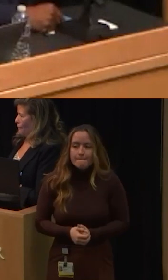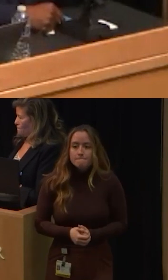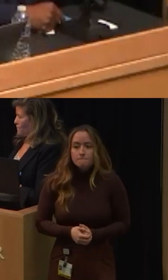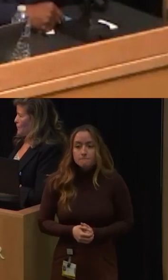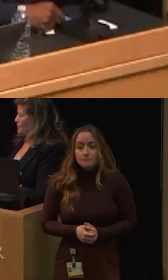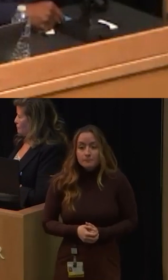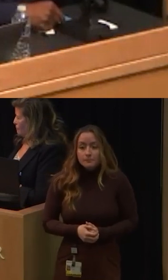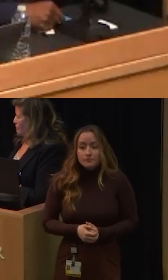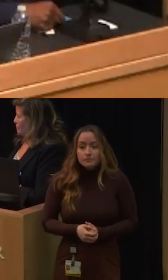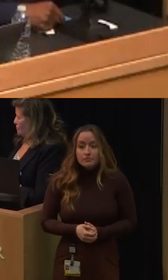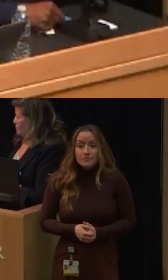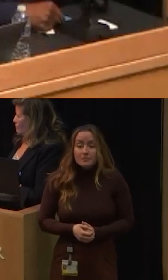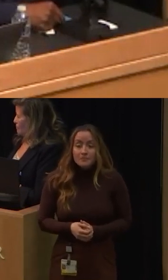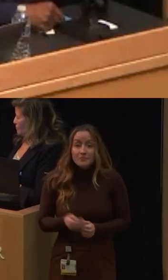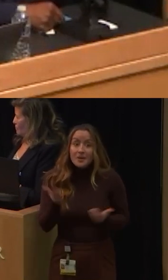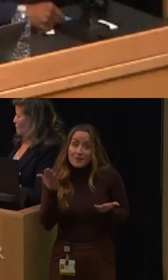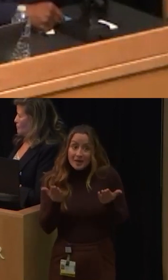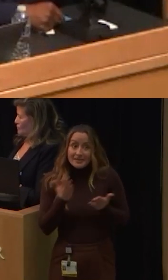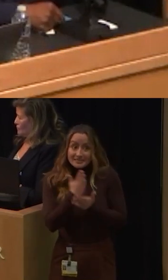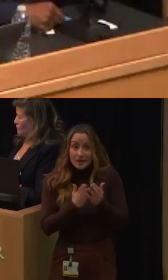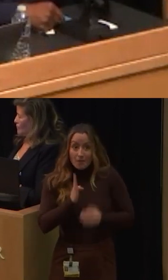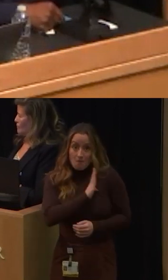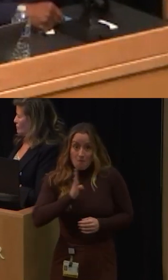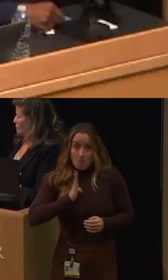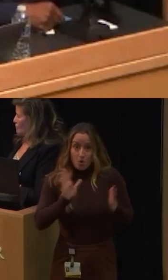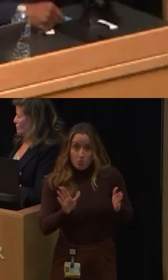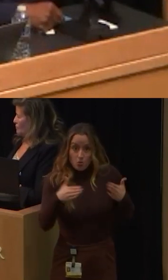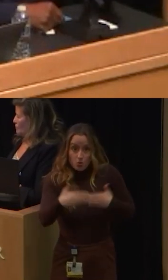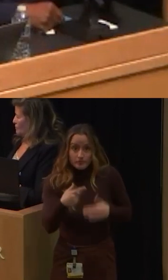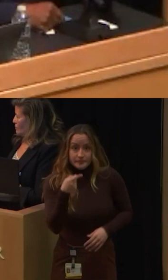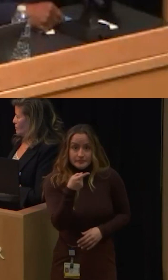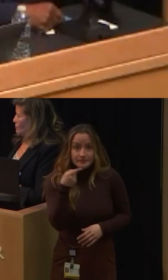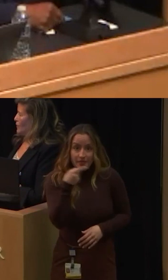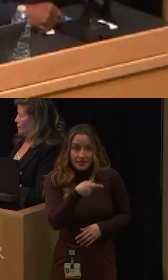maybe even a little complacent boardrooms that miss things like the digital revolution.